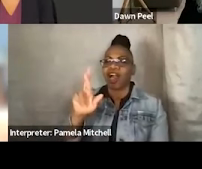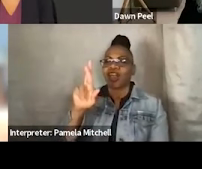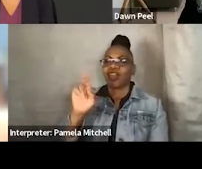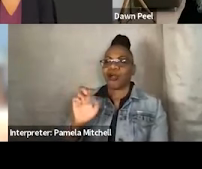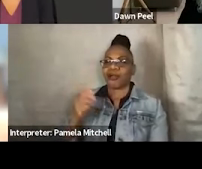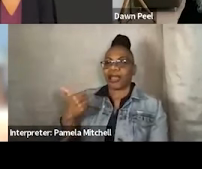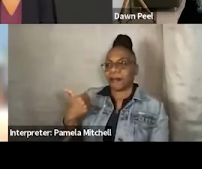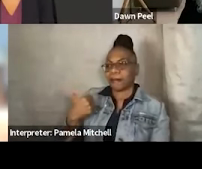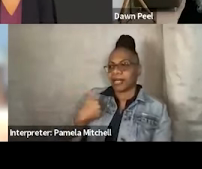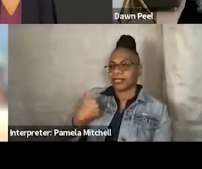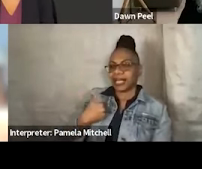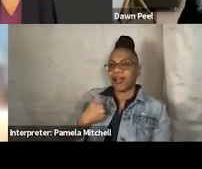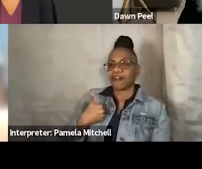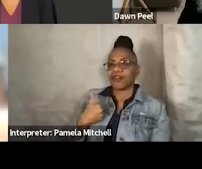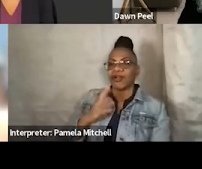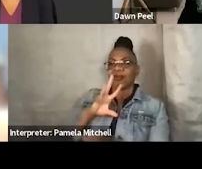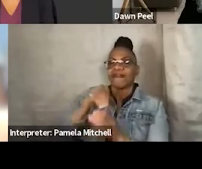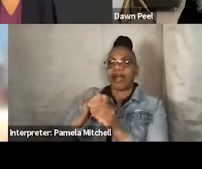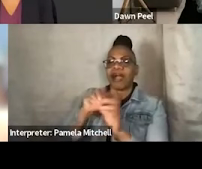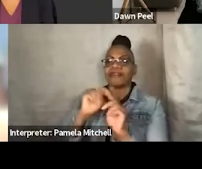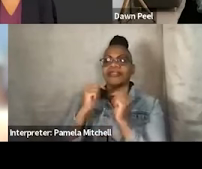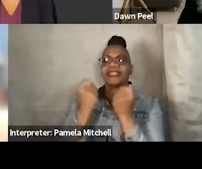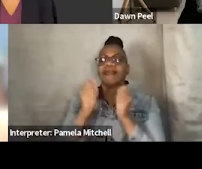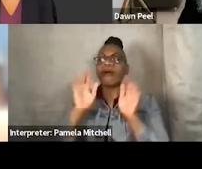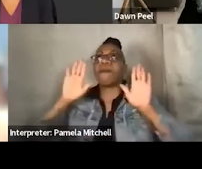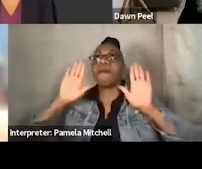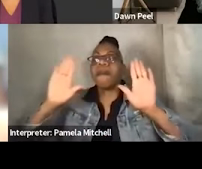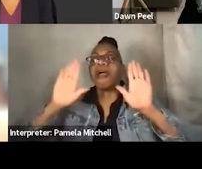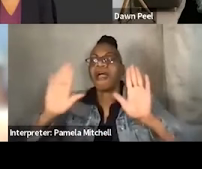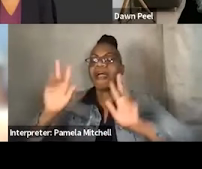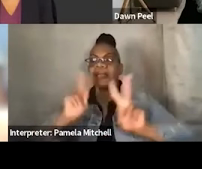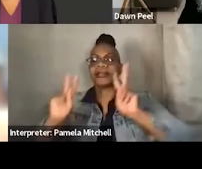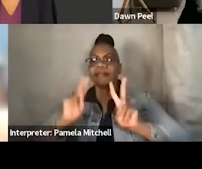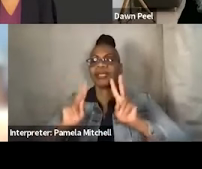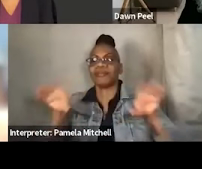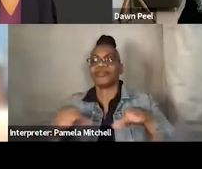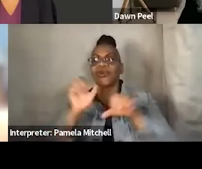a team of amazing people that are doing this work, and we're really honored that we could